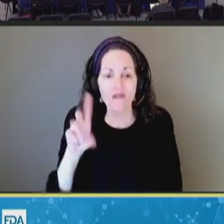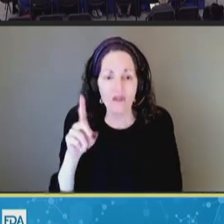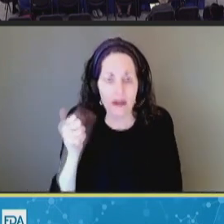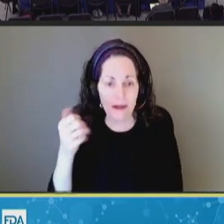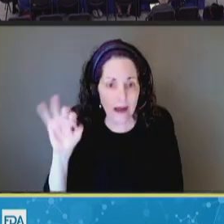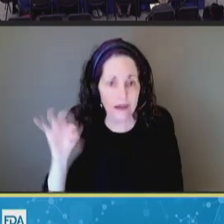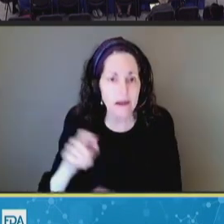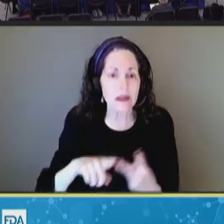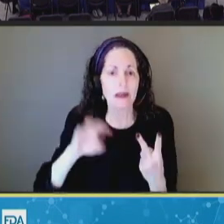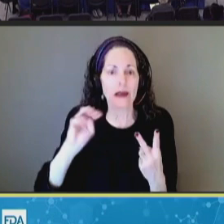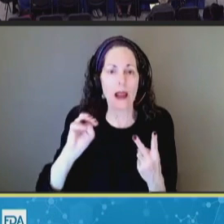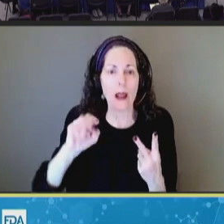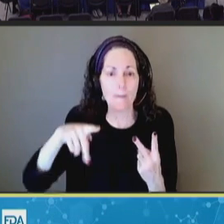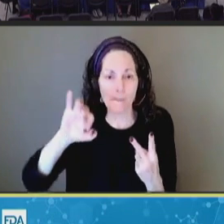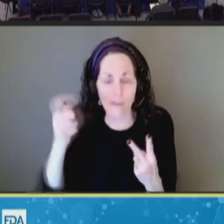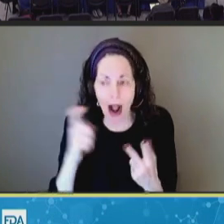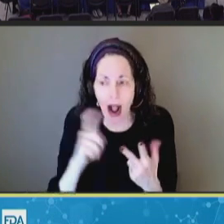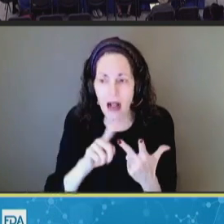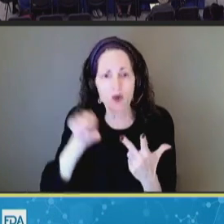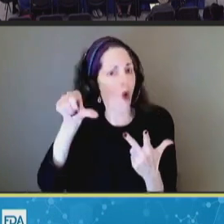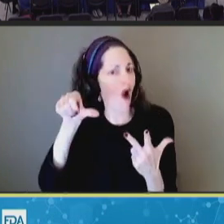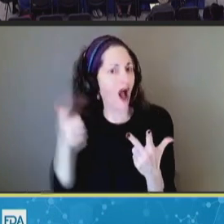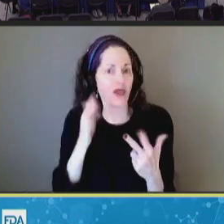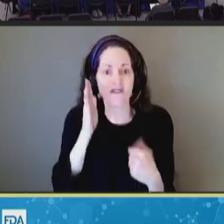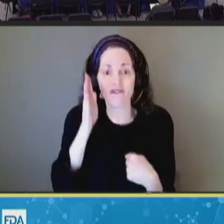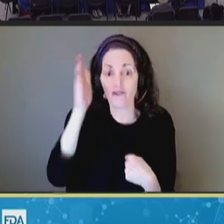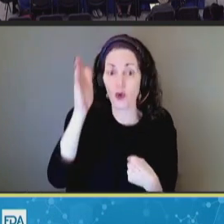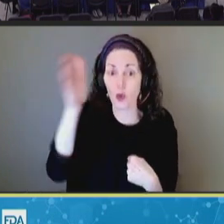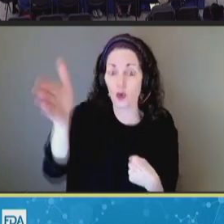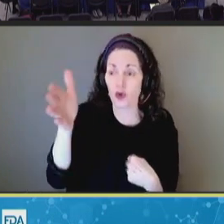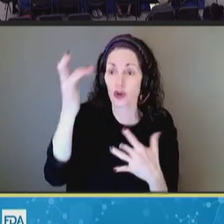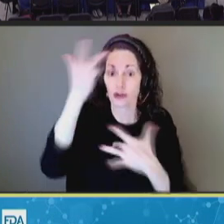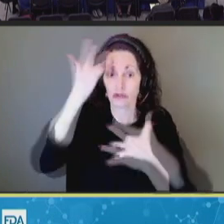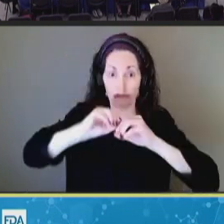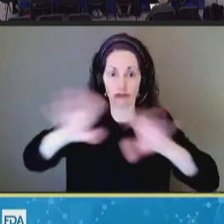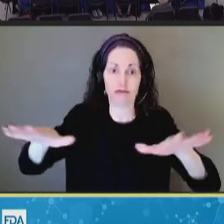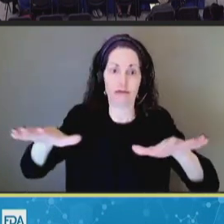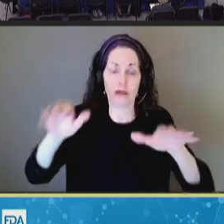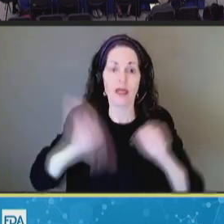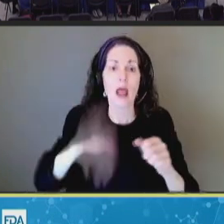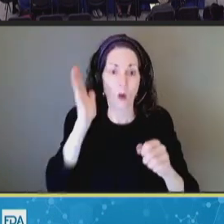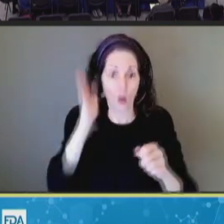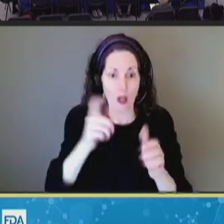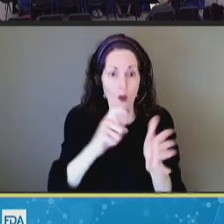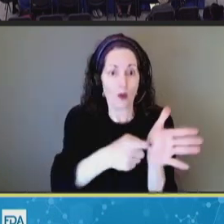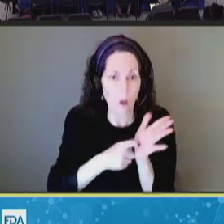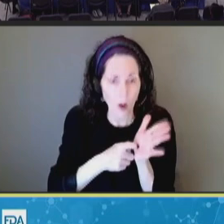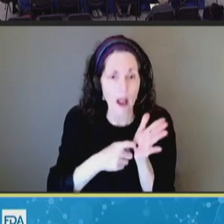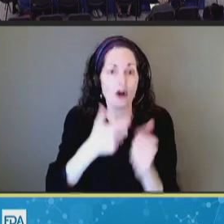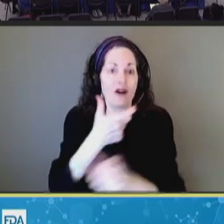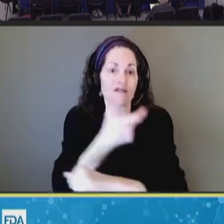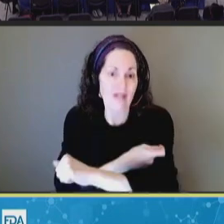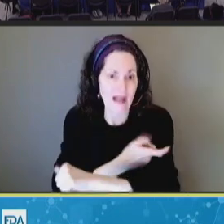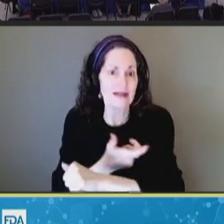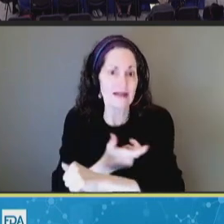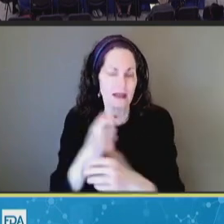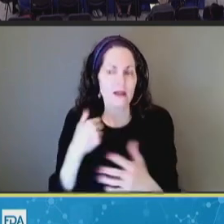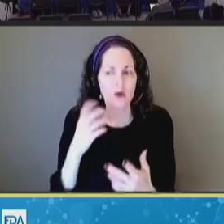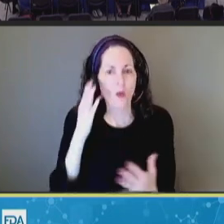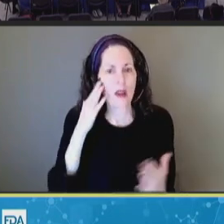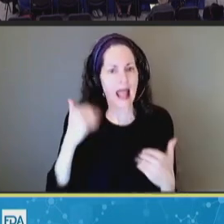and also other future outbreaks that require vaccine administration. Next slide. So, I just